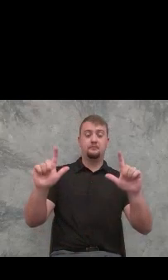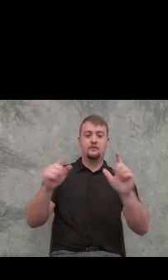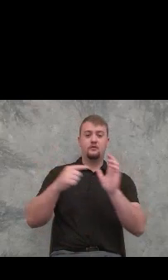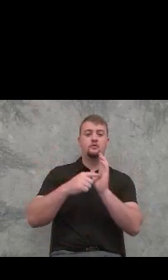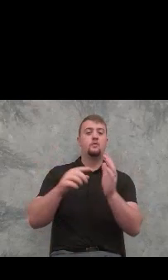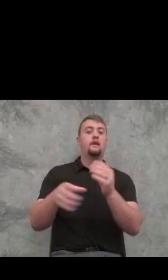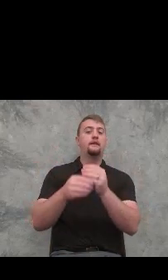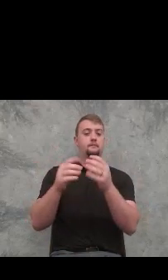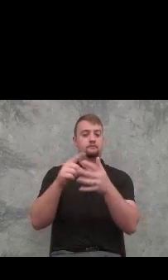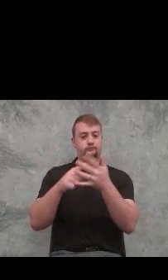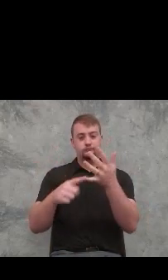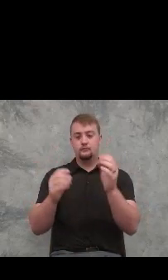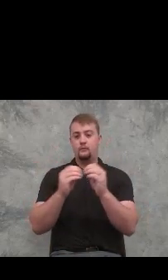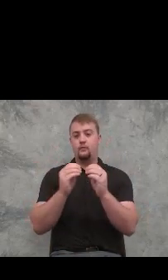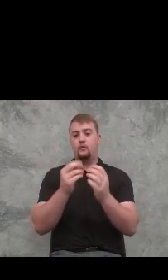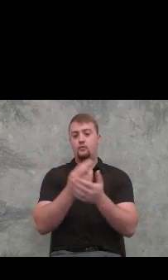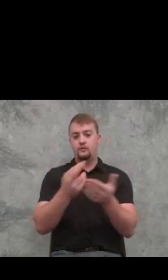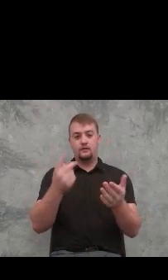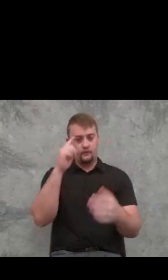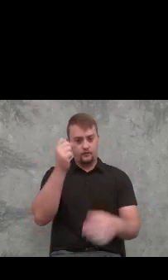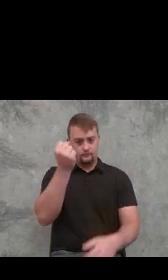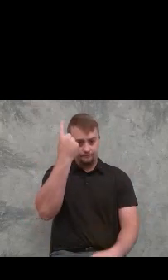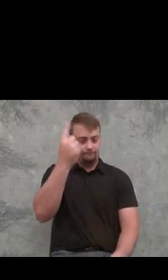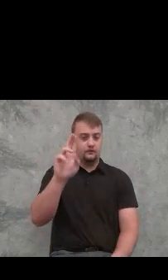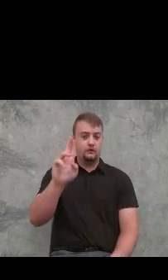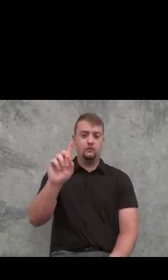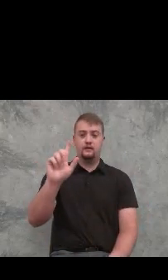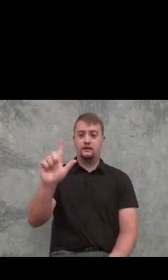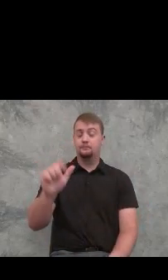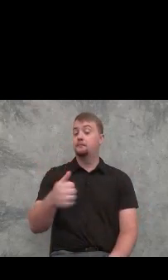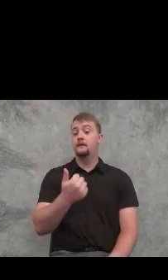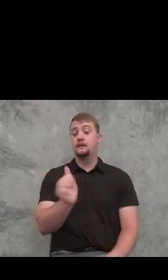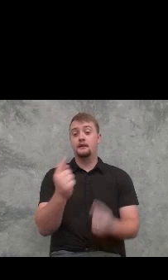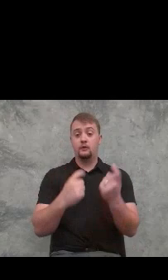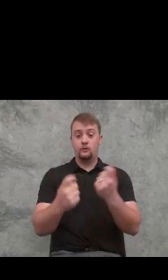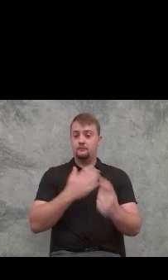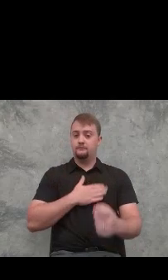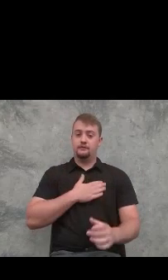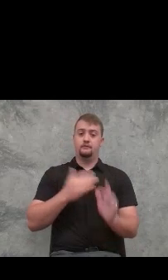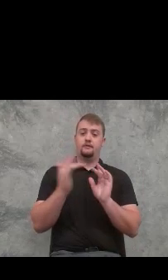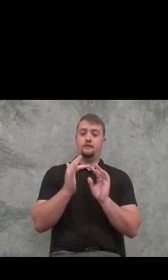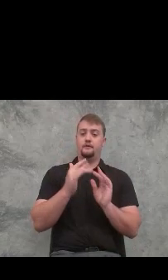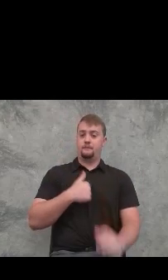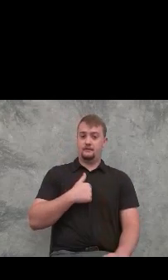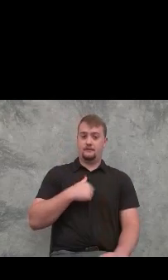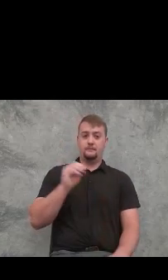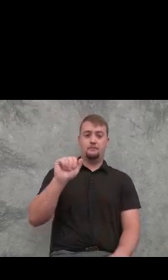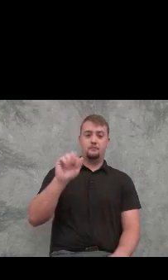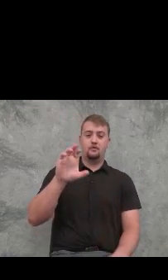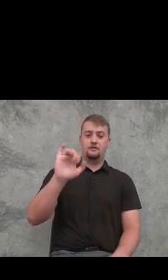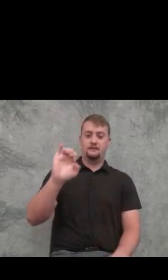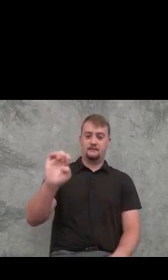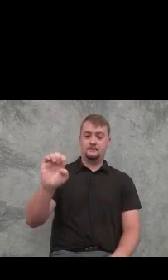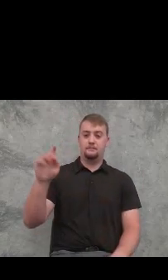to help you gain understanding of UDL. For questions, please contact me Marcie Bridges. I can